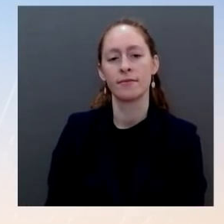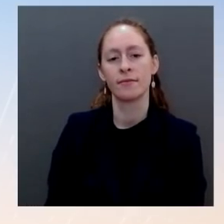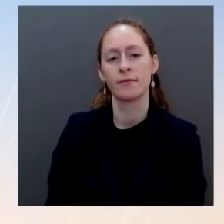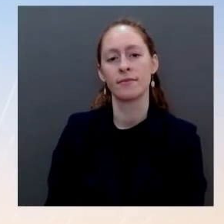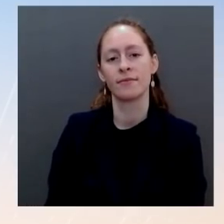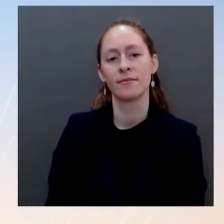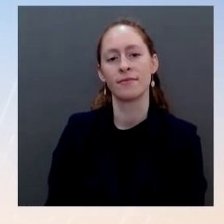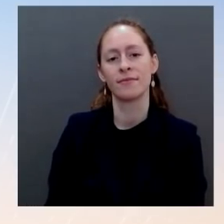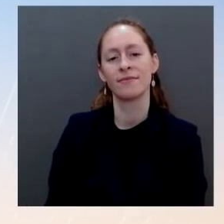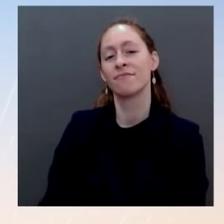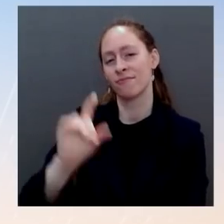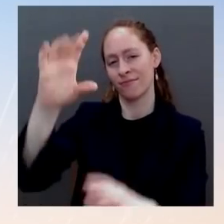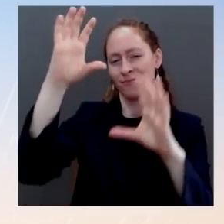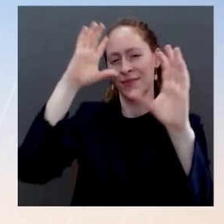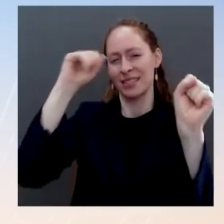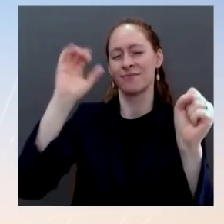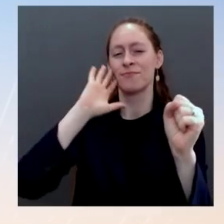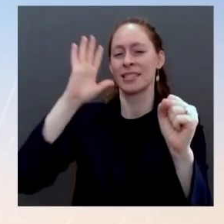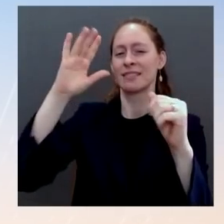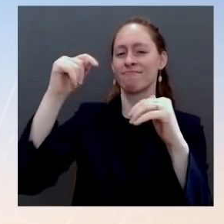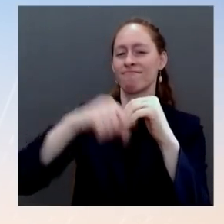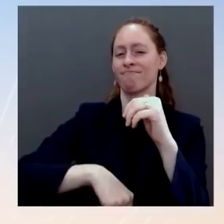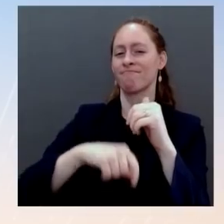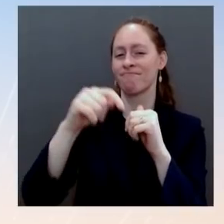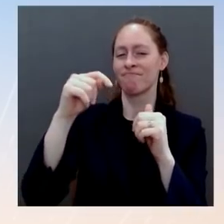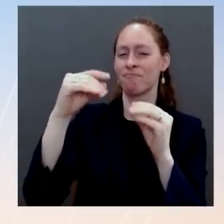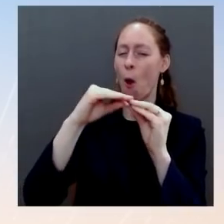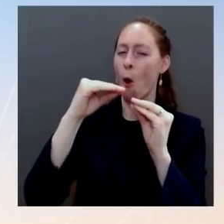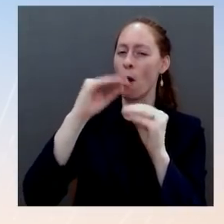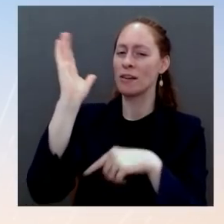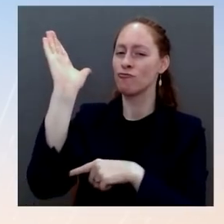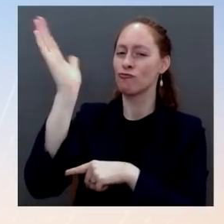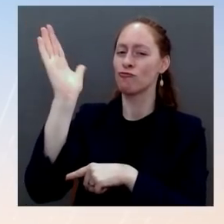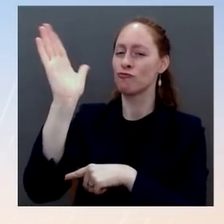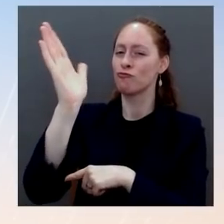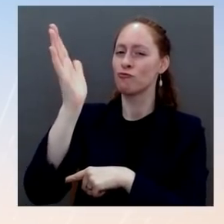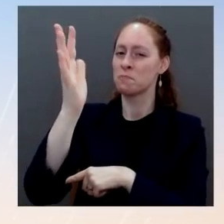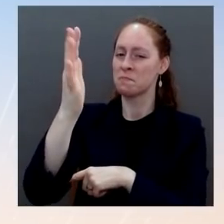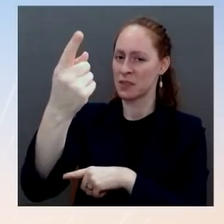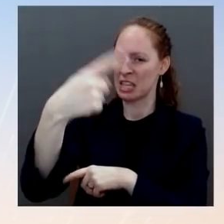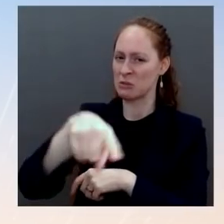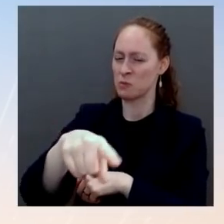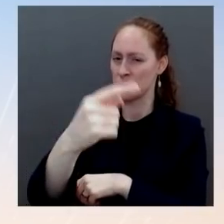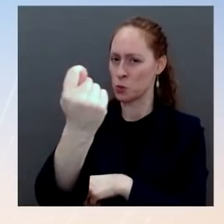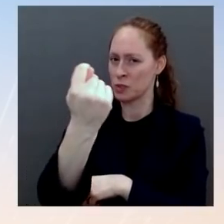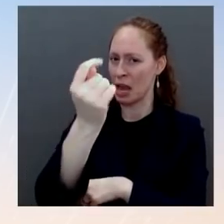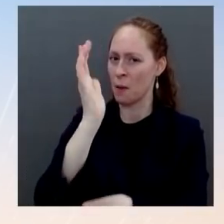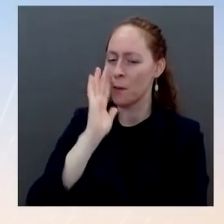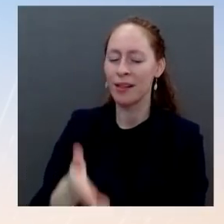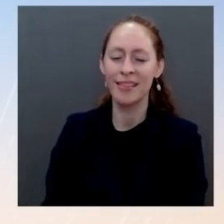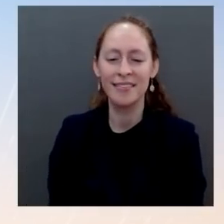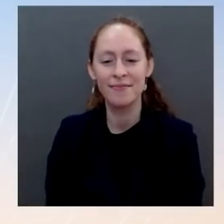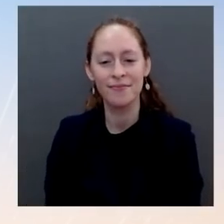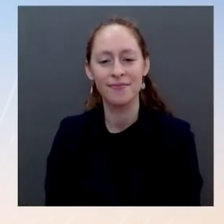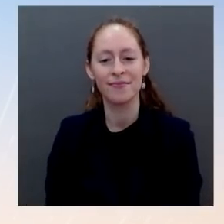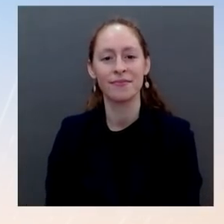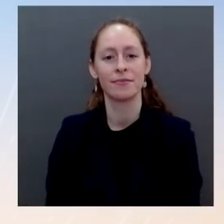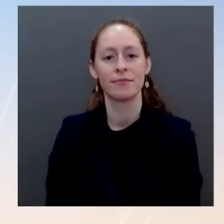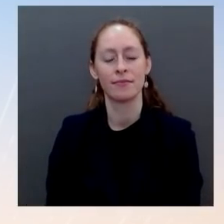But he'll have more to say next Tuesday. The Press: And just one -- Senator Manchin has signaled that he may be willing to support a rule change. Is that something that the President has discussed with him in recent days?